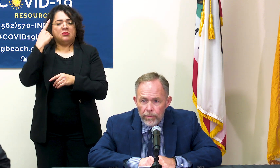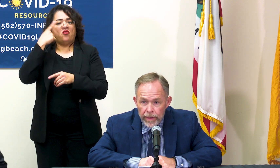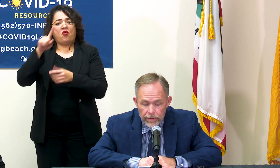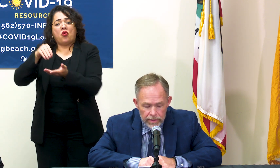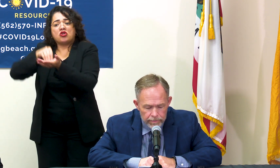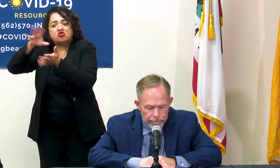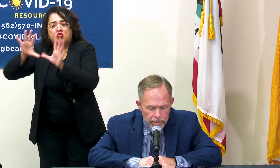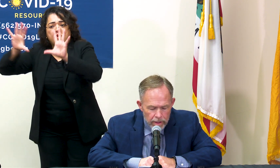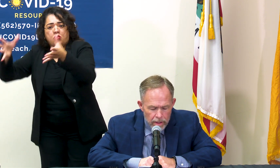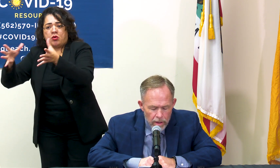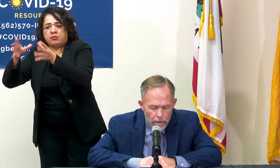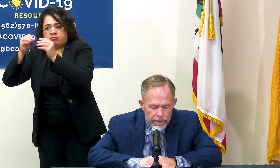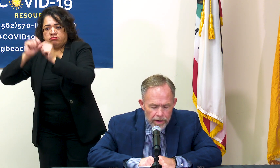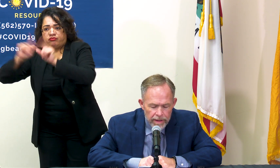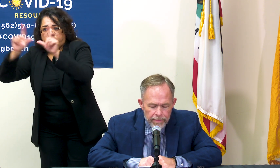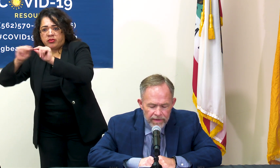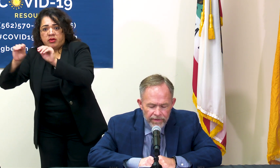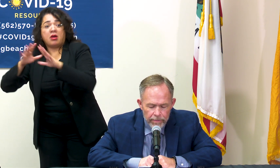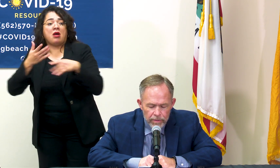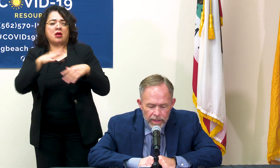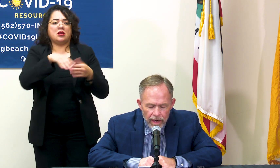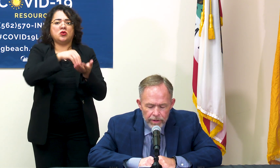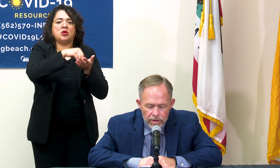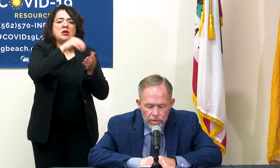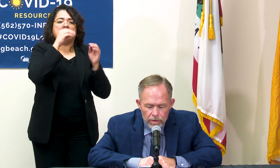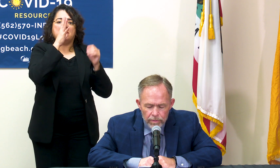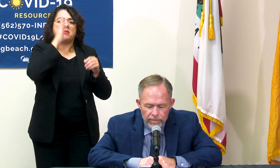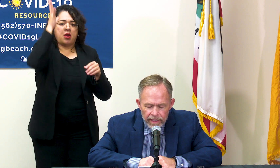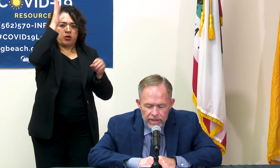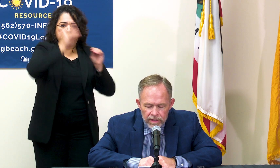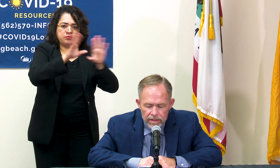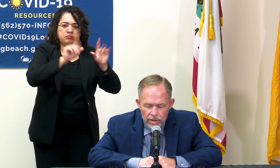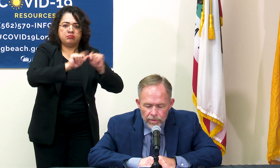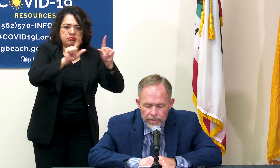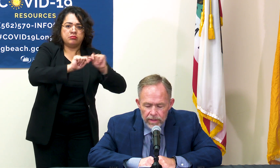parents. We know that many families rely on our schools to provide children meals.